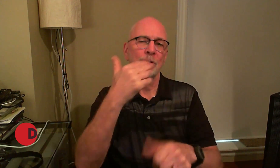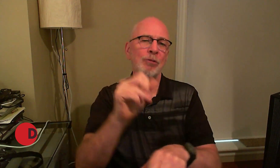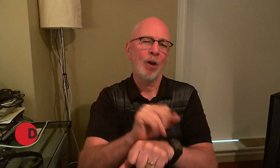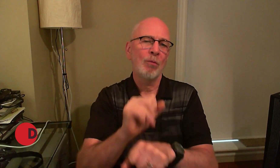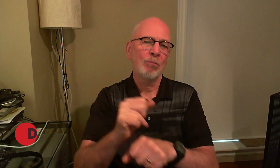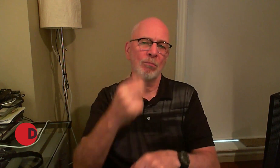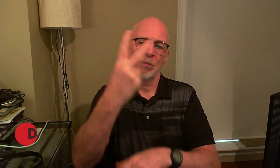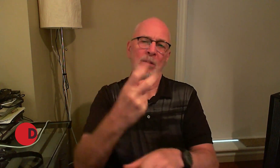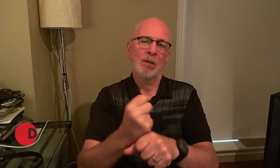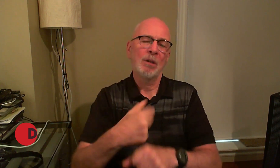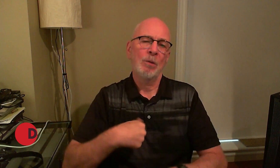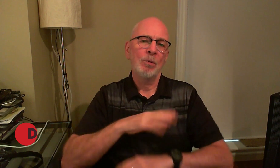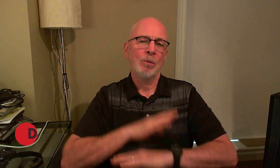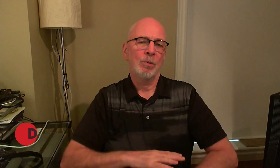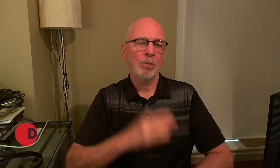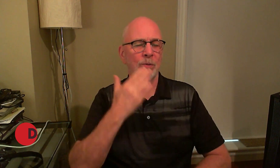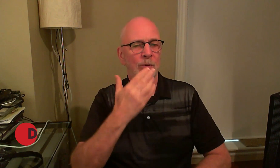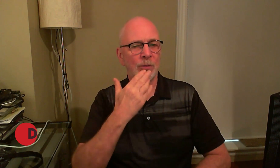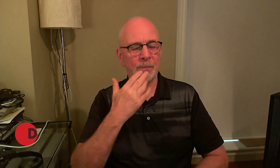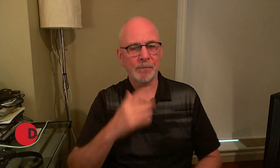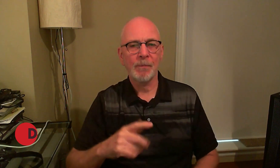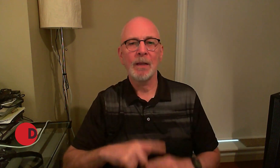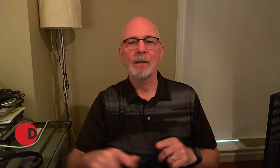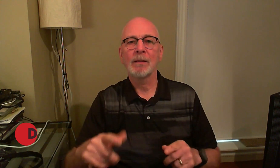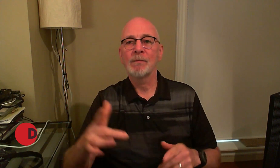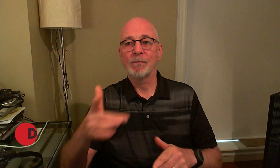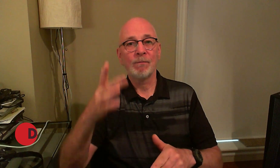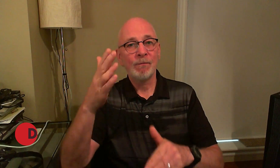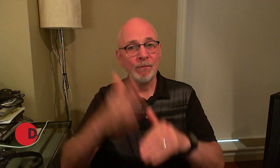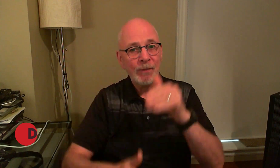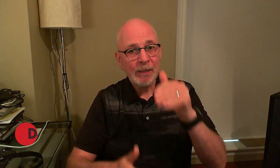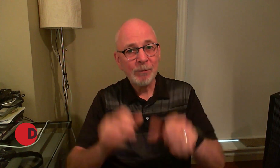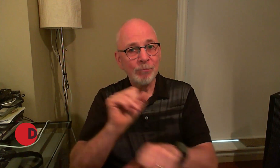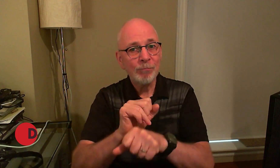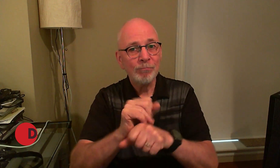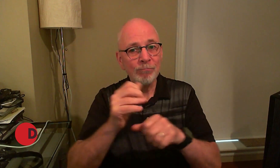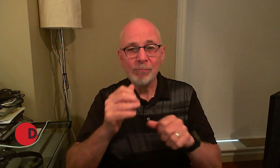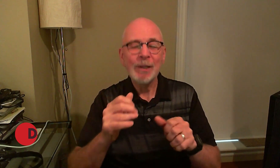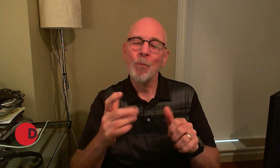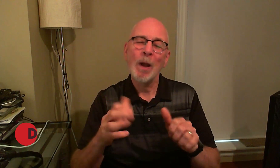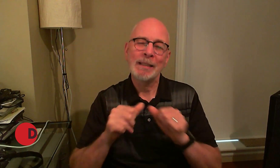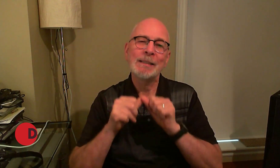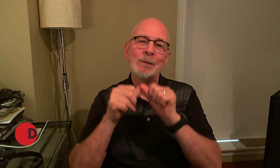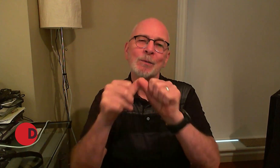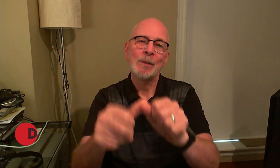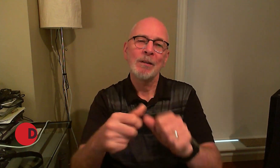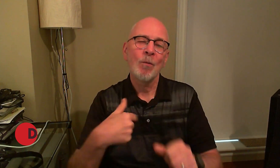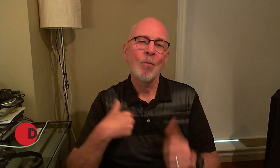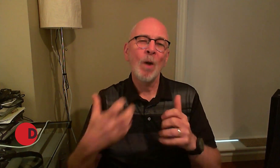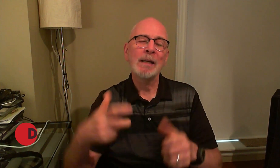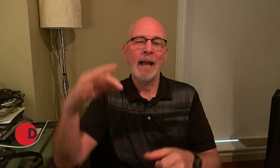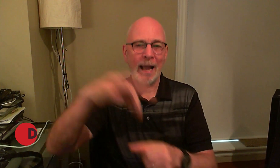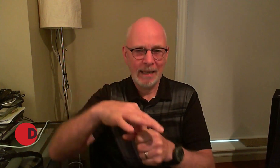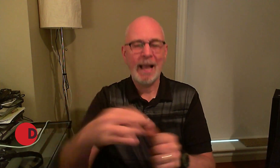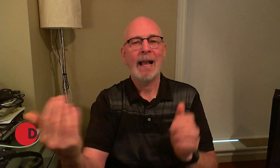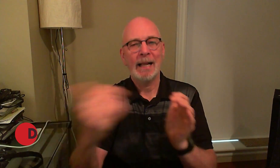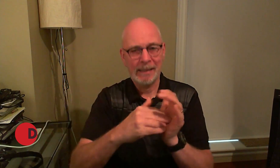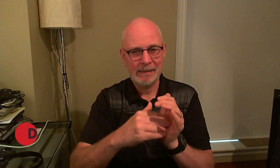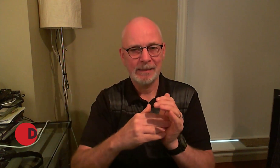month if needed. Overall, he did a good job for two years and I'm relieved.